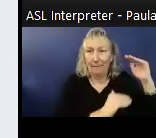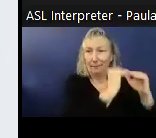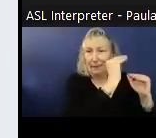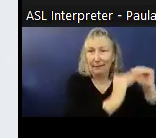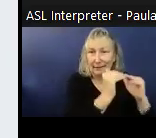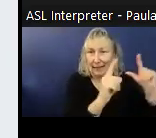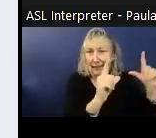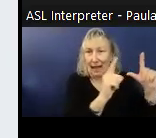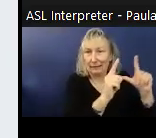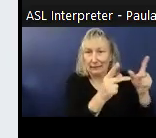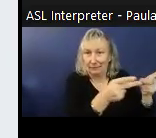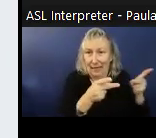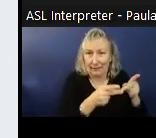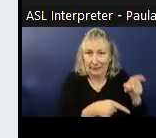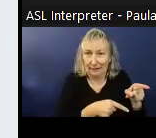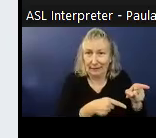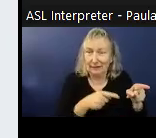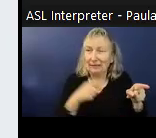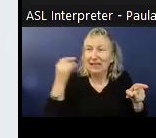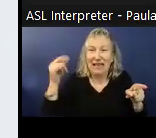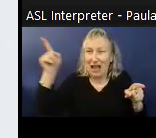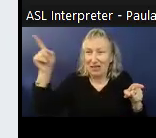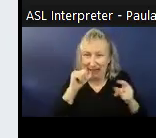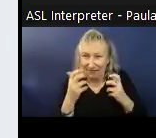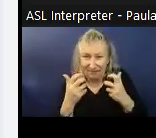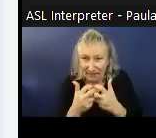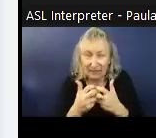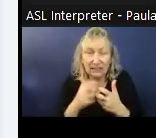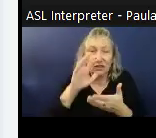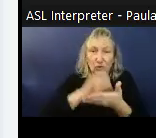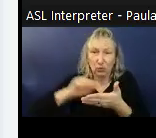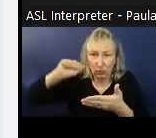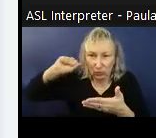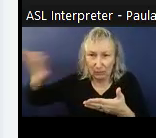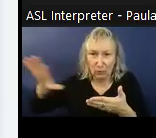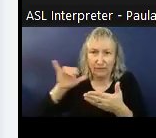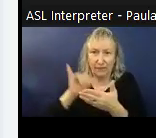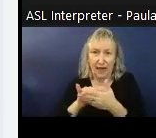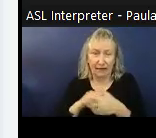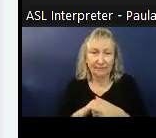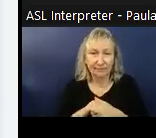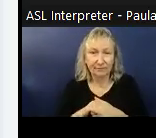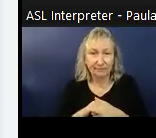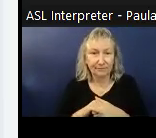So it's being removed based upon APS statute not supporting that.